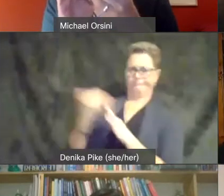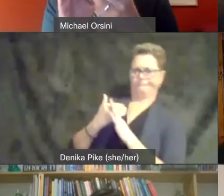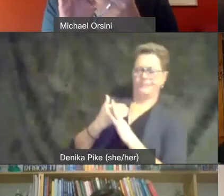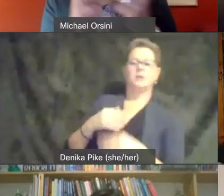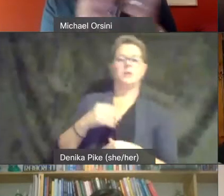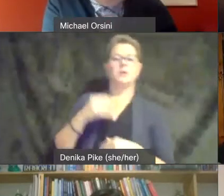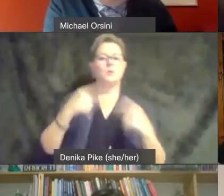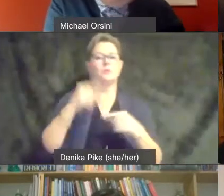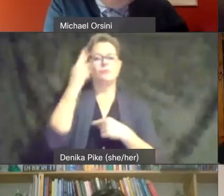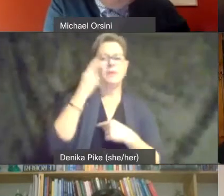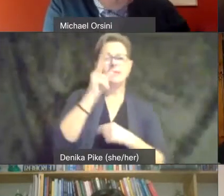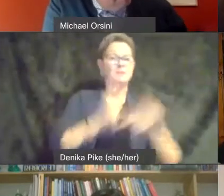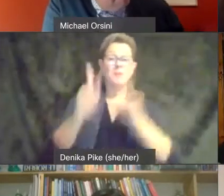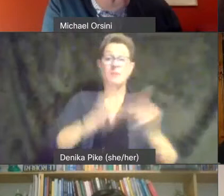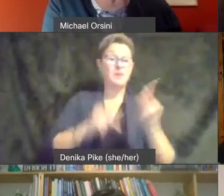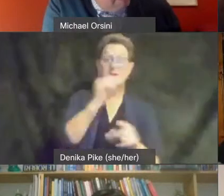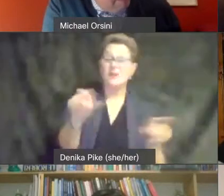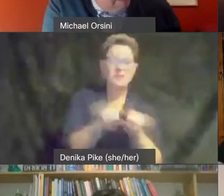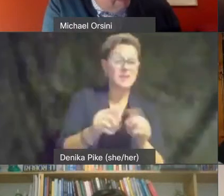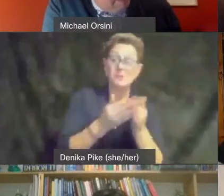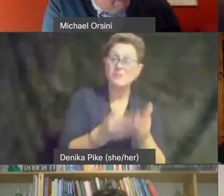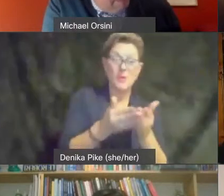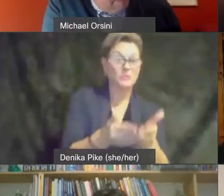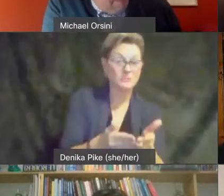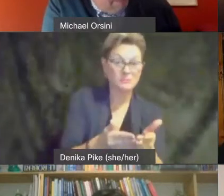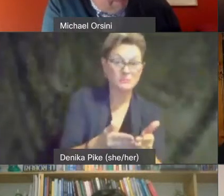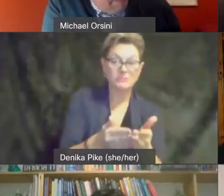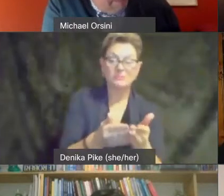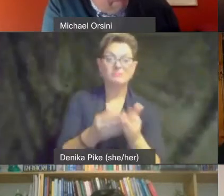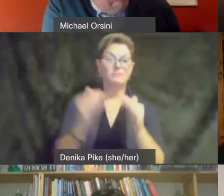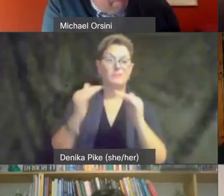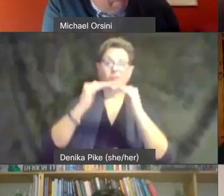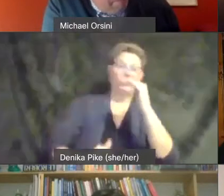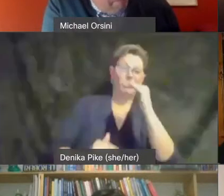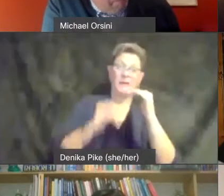And the real struggles and inequalities that are coming to the for, particularly over the summer.